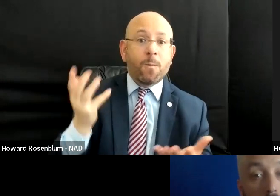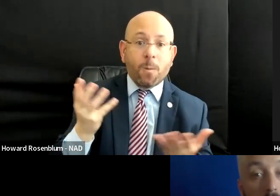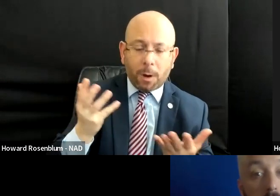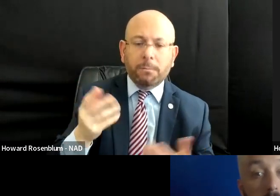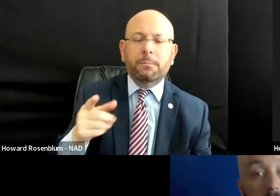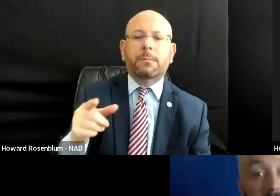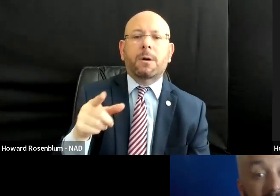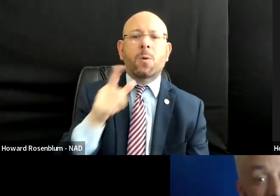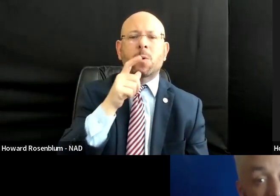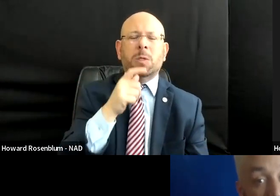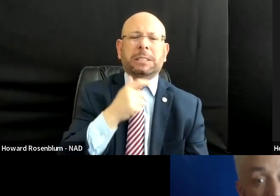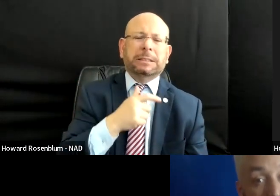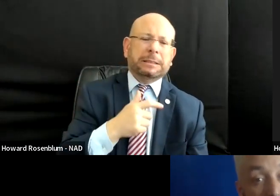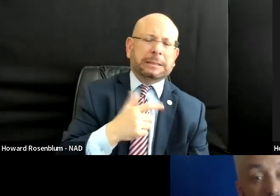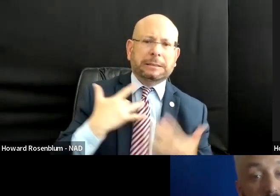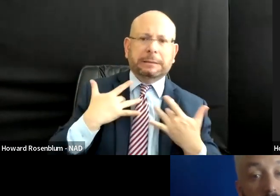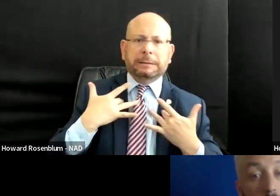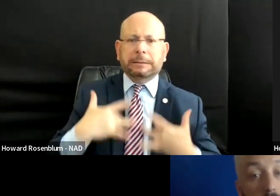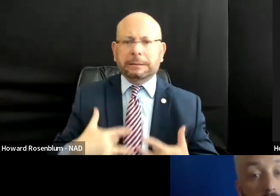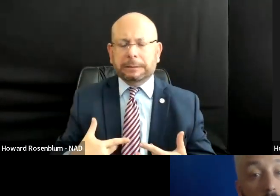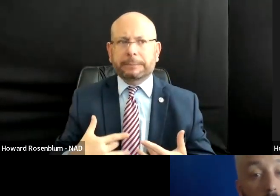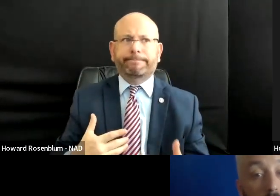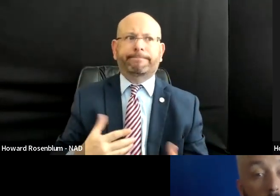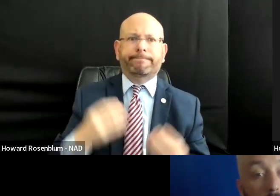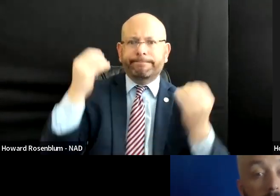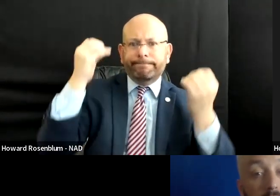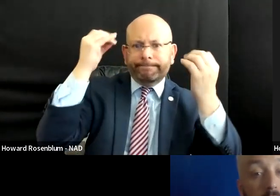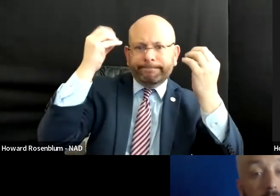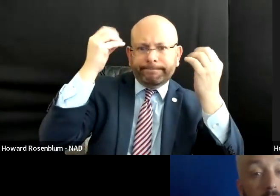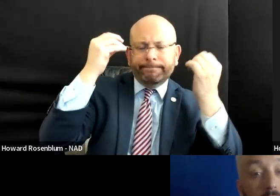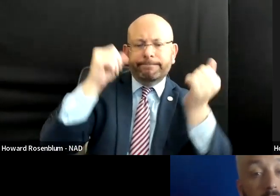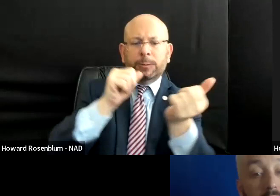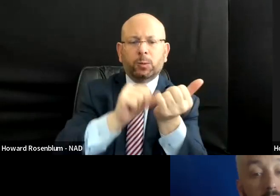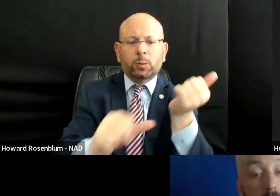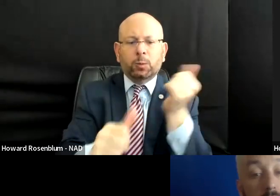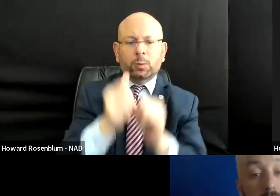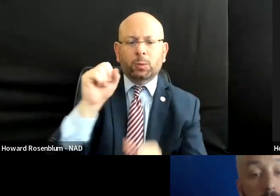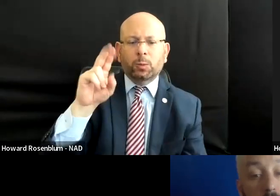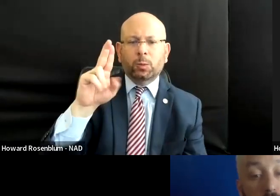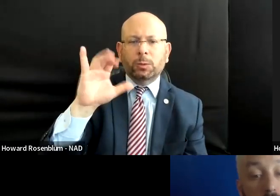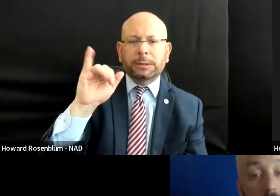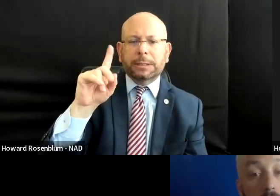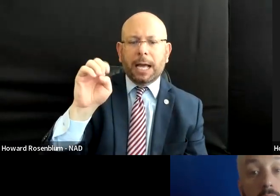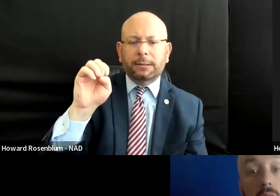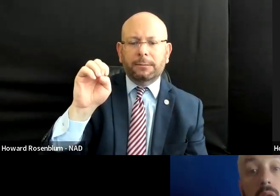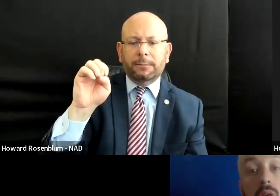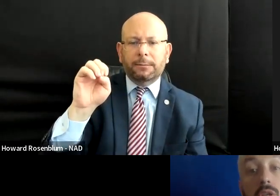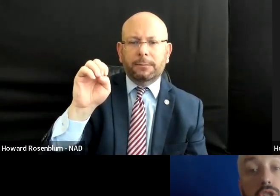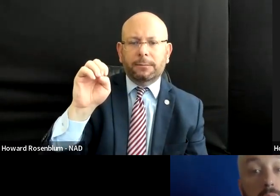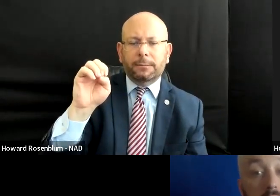that went, out, if you remember 911 which is for an emergency, now we have